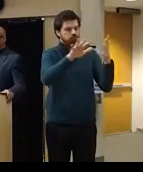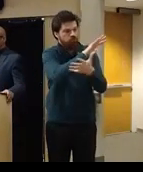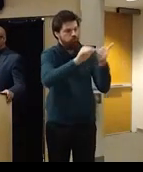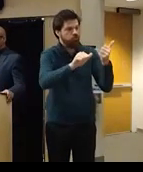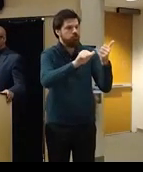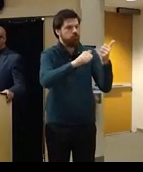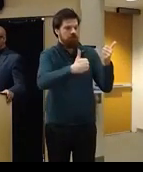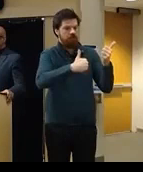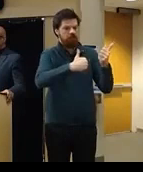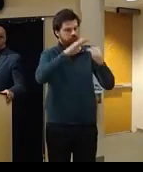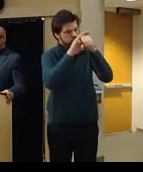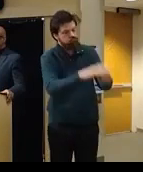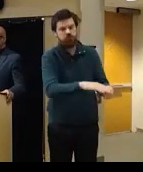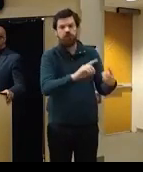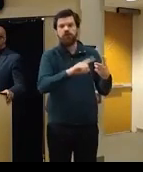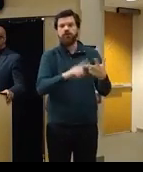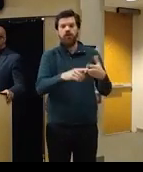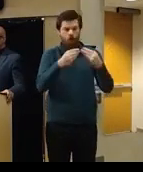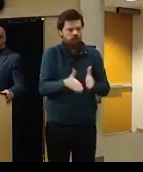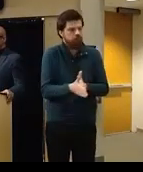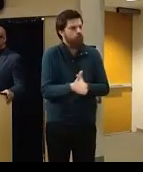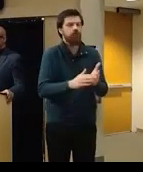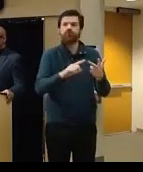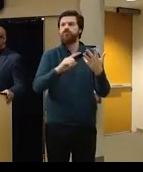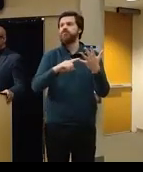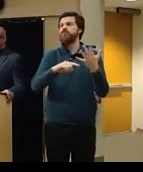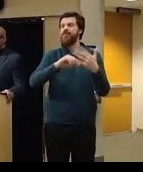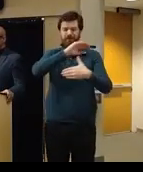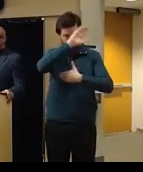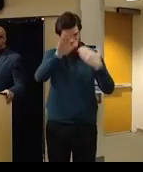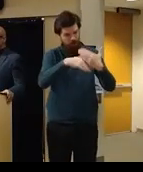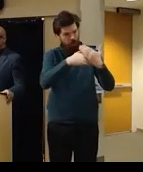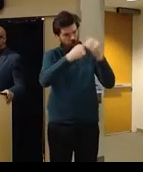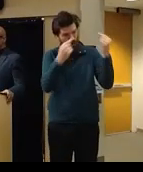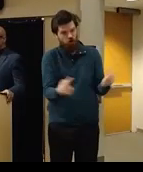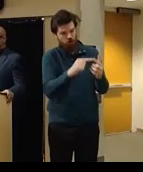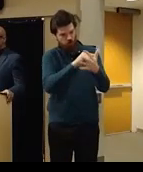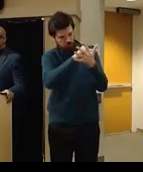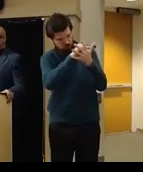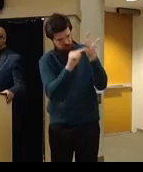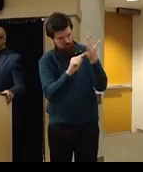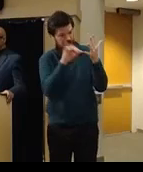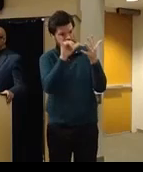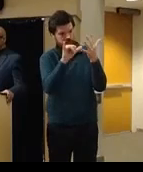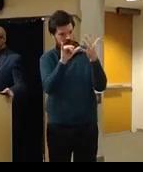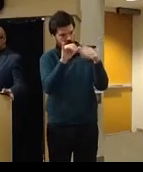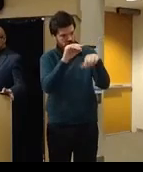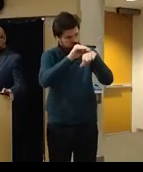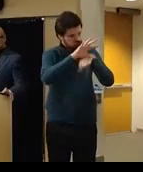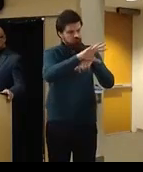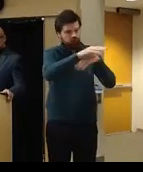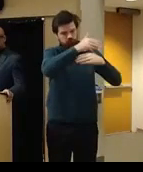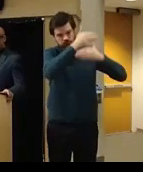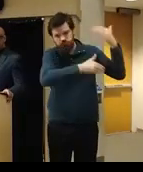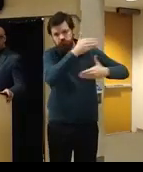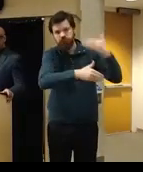negation the loss of motivation and all the hurt that has gone on transgenerationally as a result